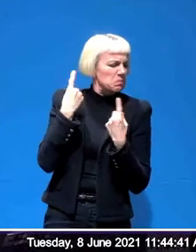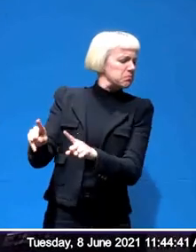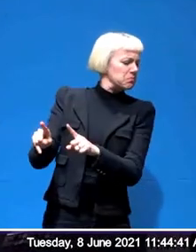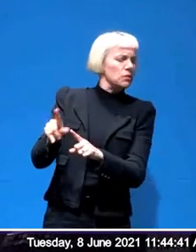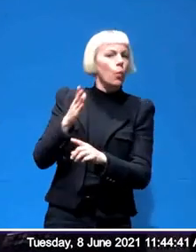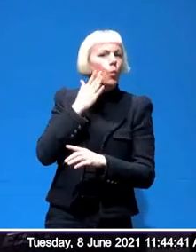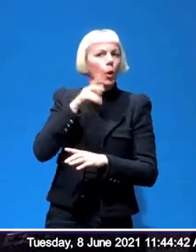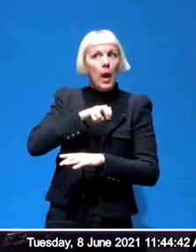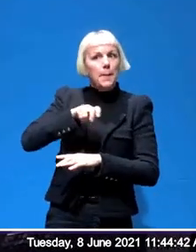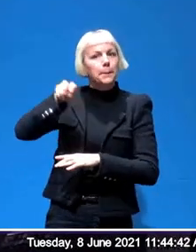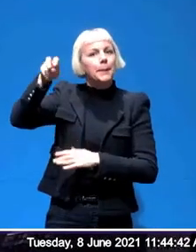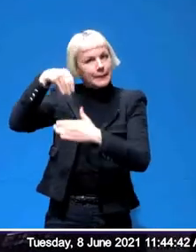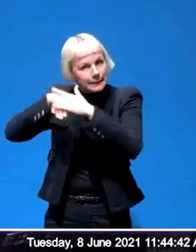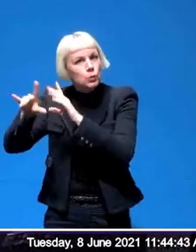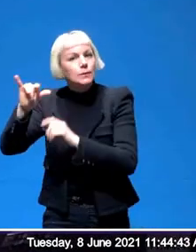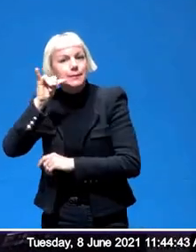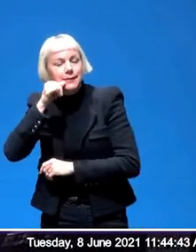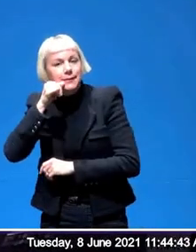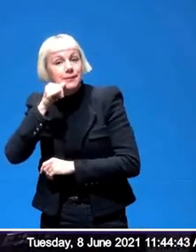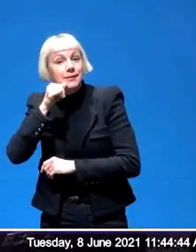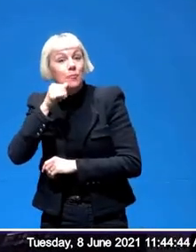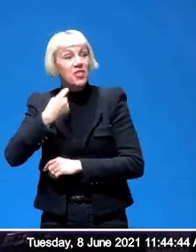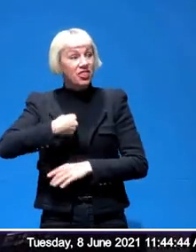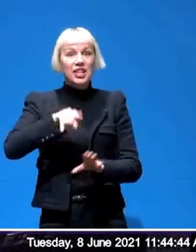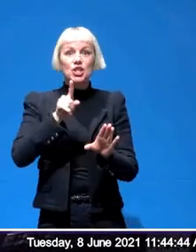In March this year, after several familiarisation visits to the